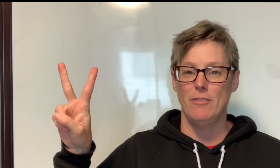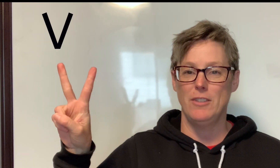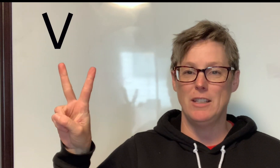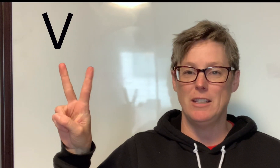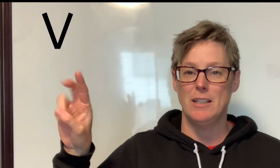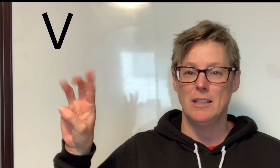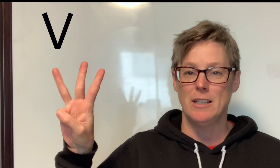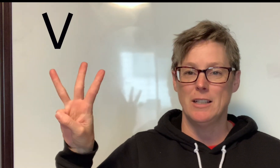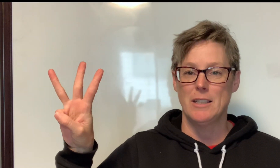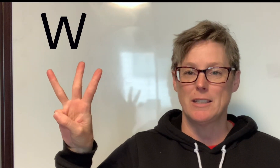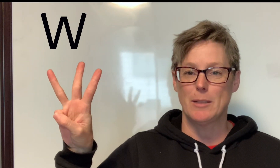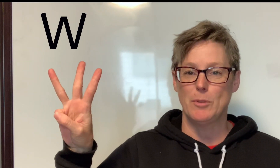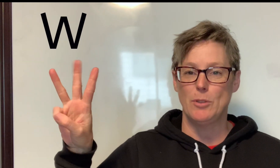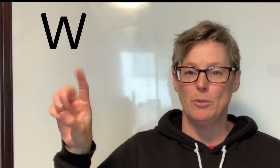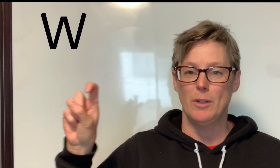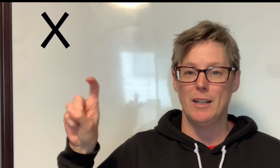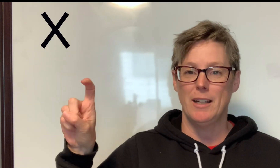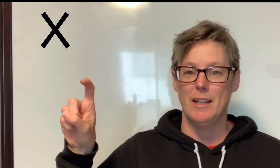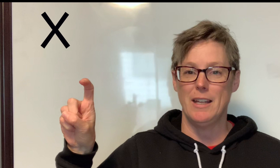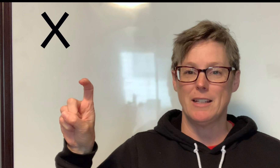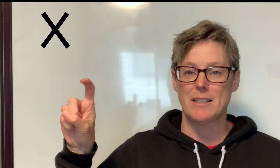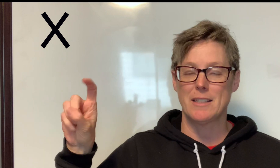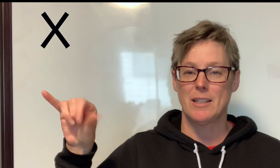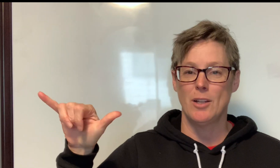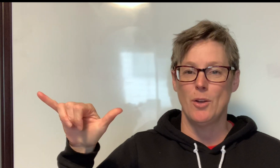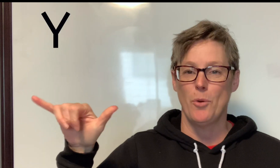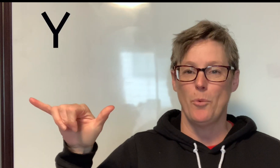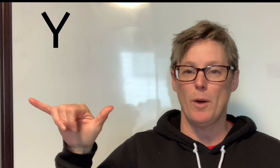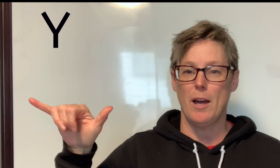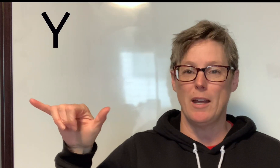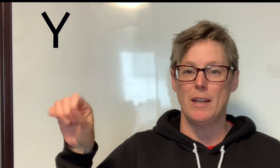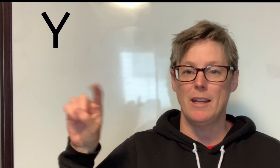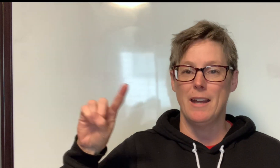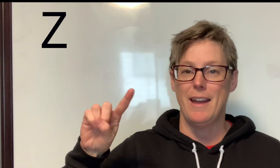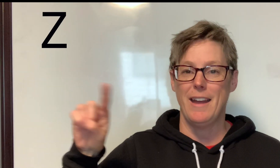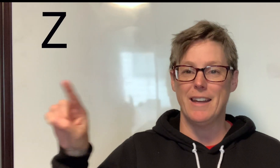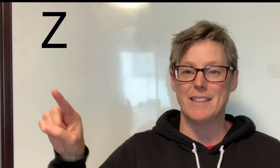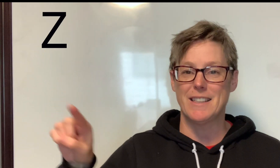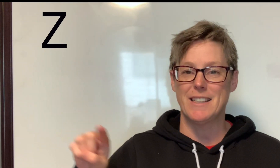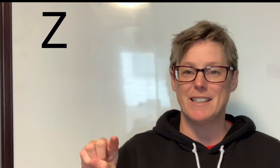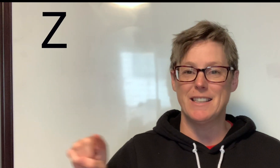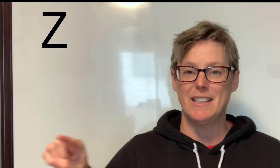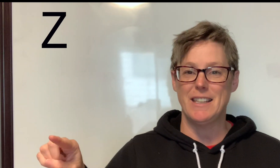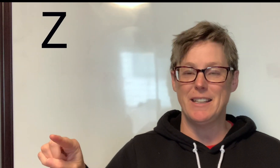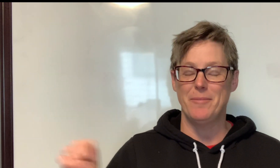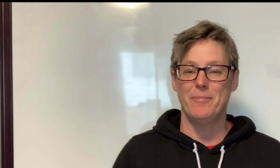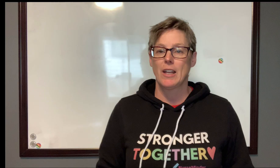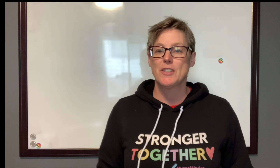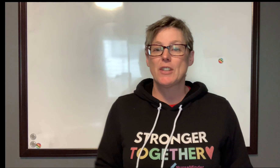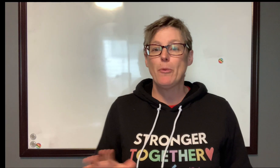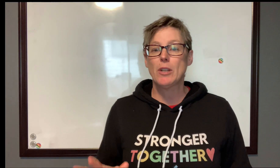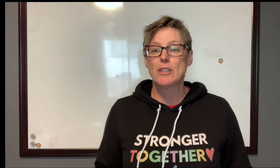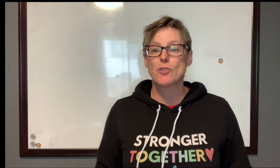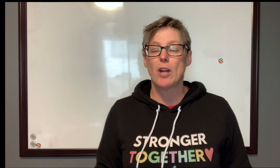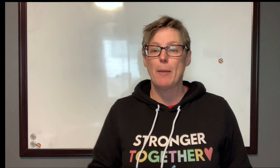v w x